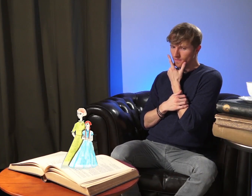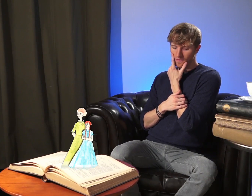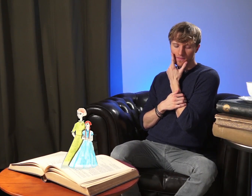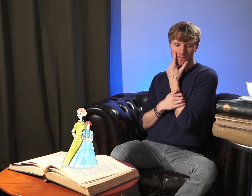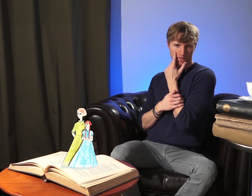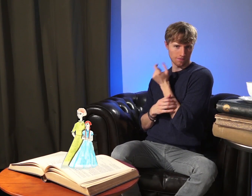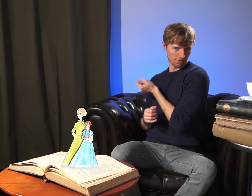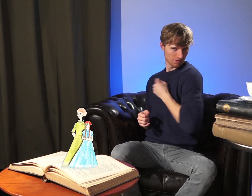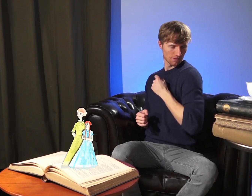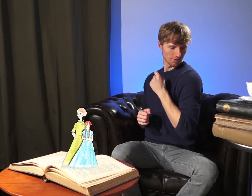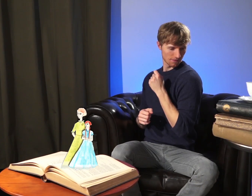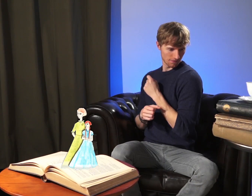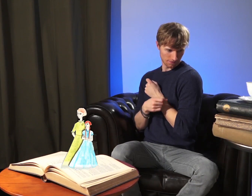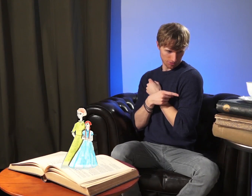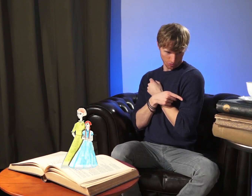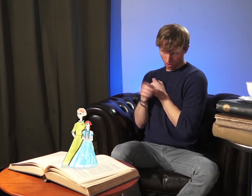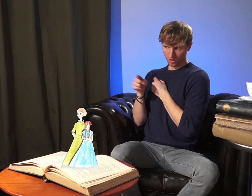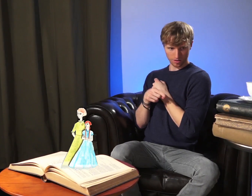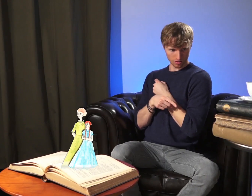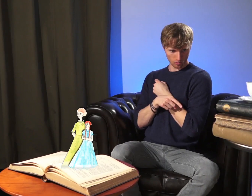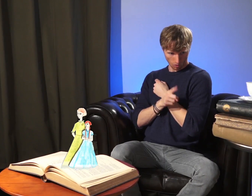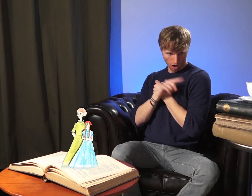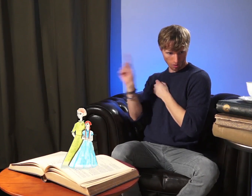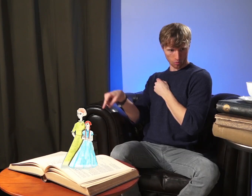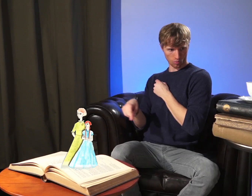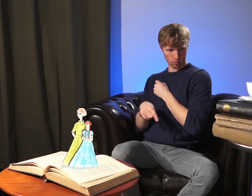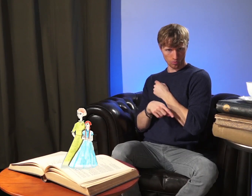The step-mother listened with great interest and nudged her lazy daughter: